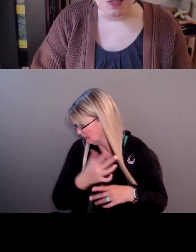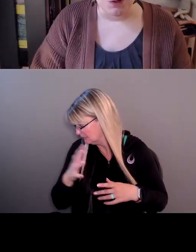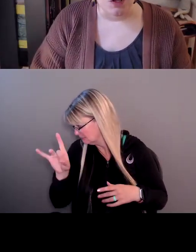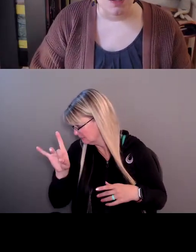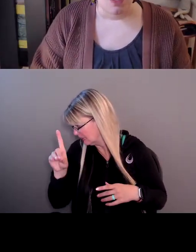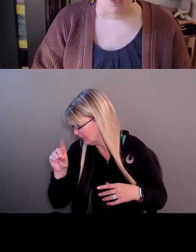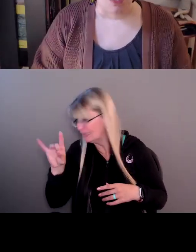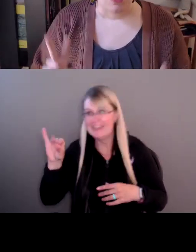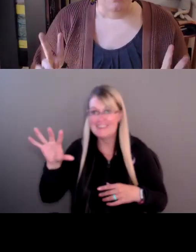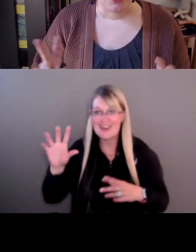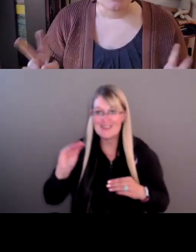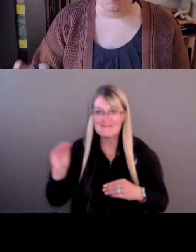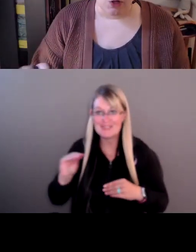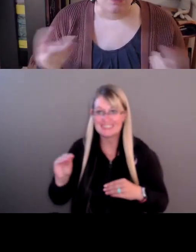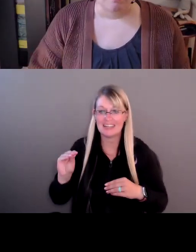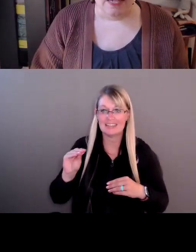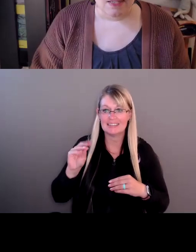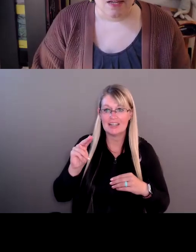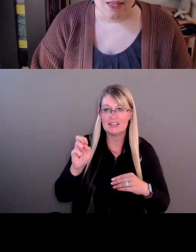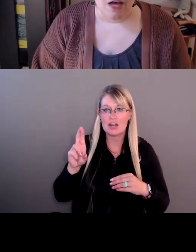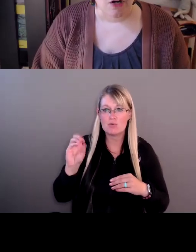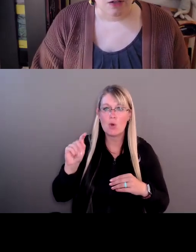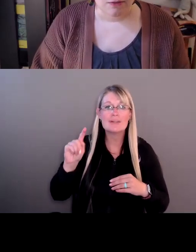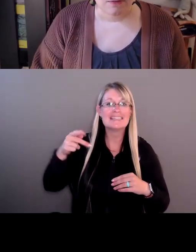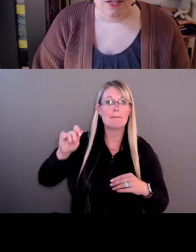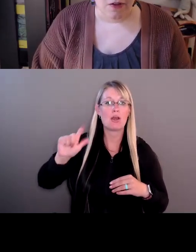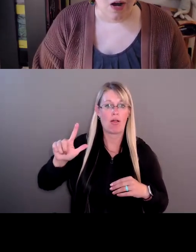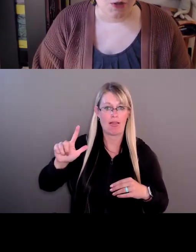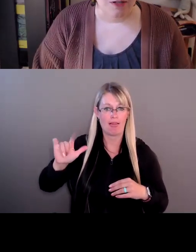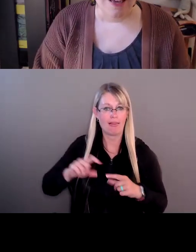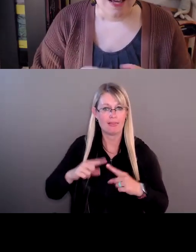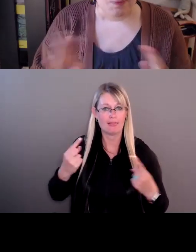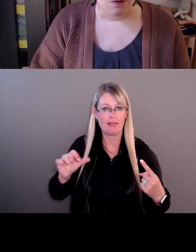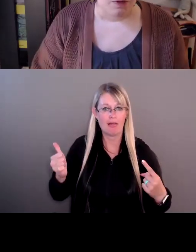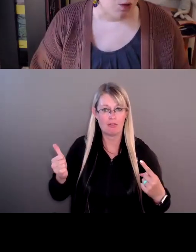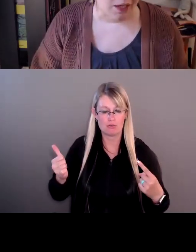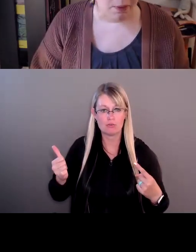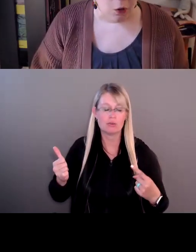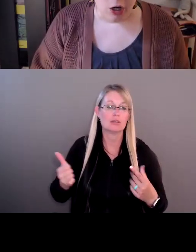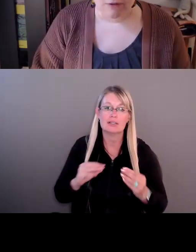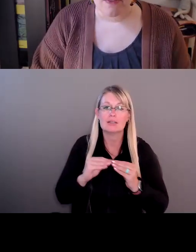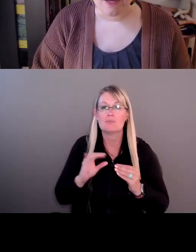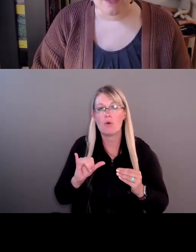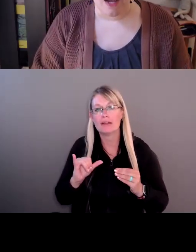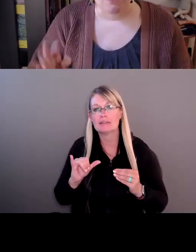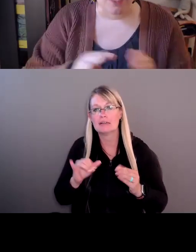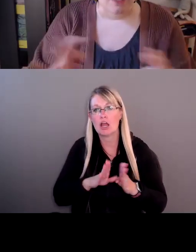people are neurotypical is the other option. It's probably more like a bell curve thing kind of a